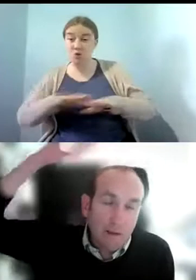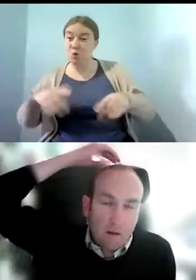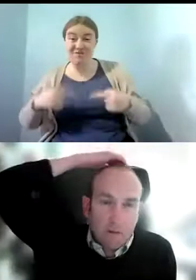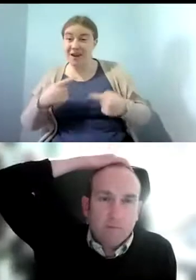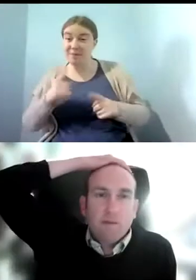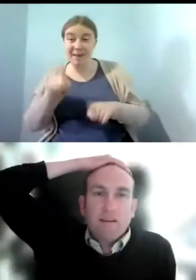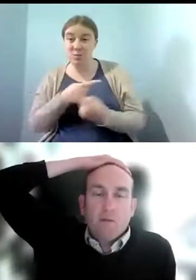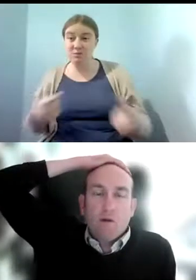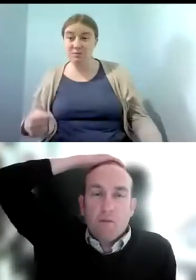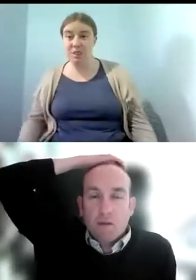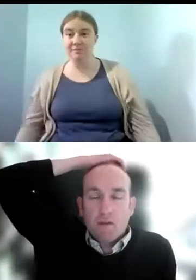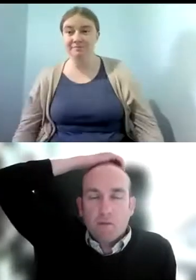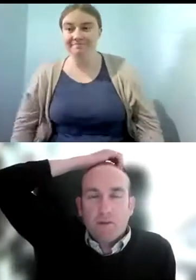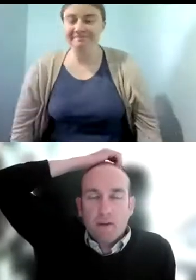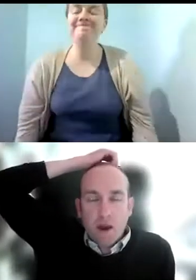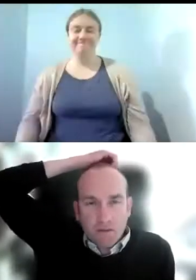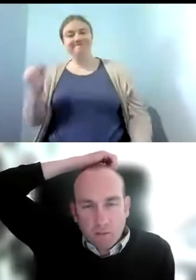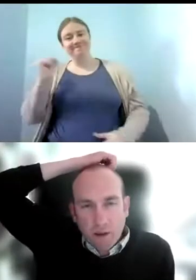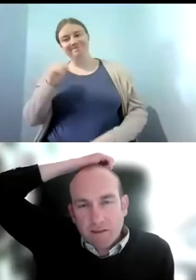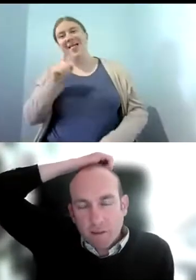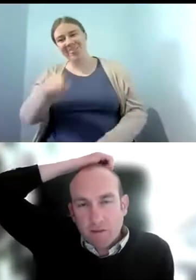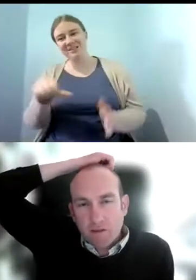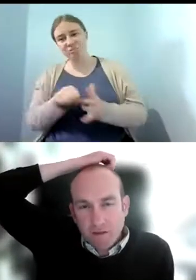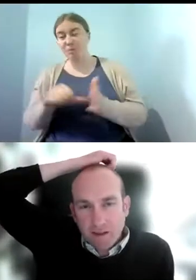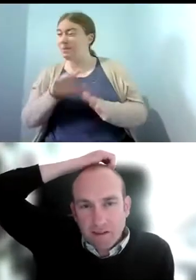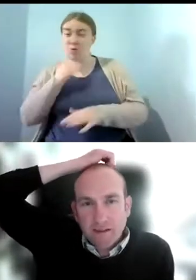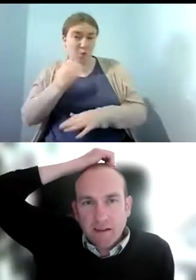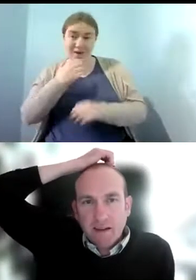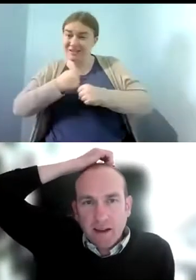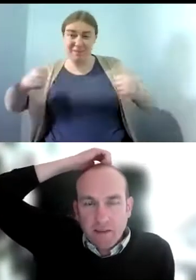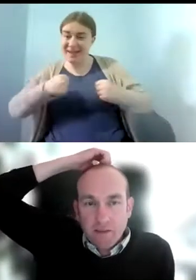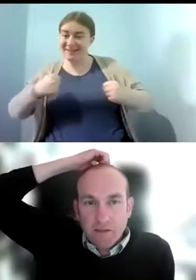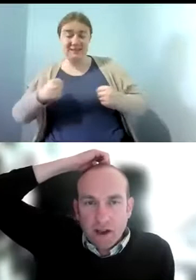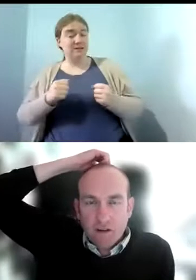was basically the problem here there just wasn't enough space to be able to fit in the naturalized